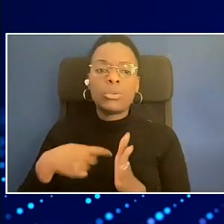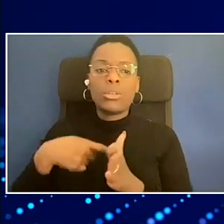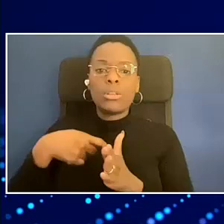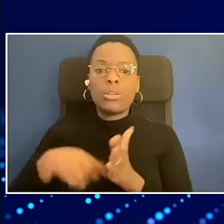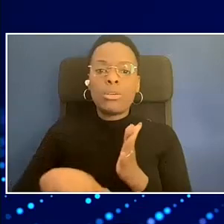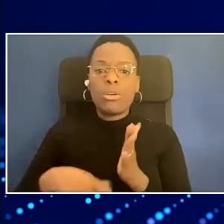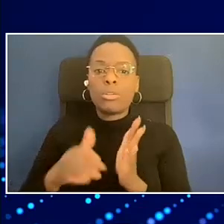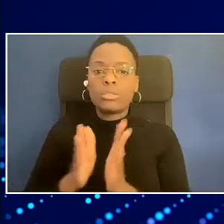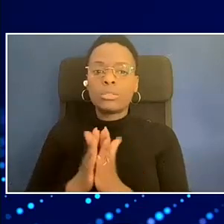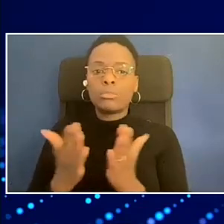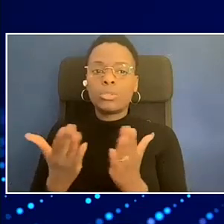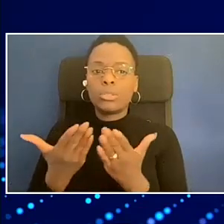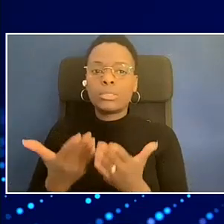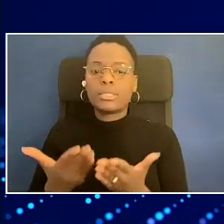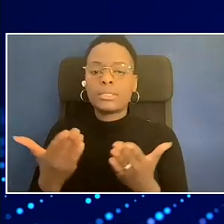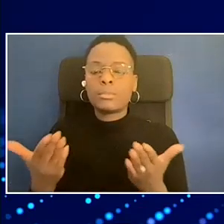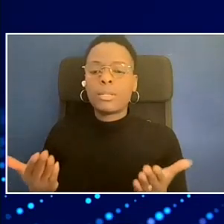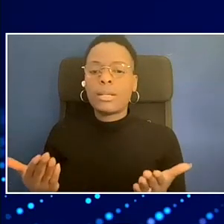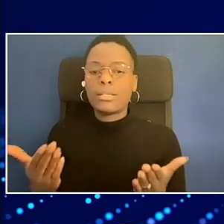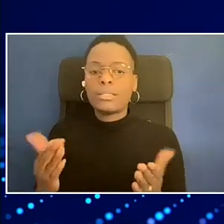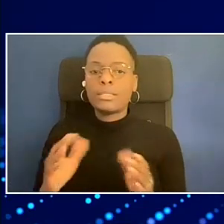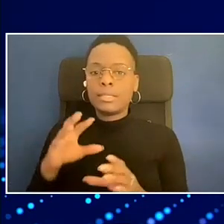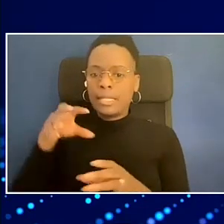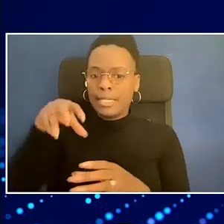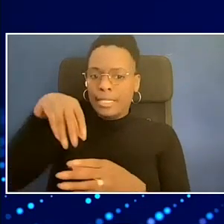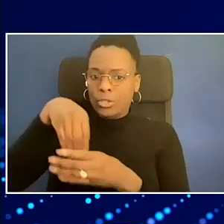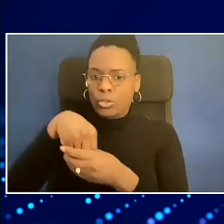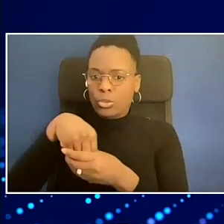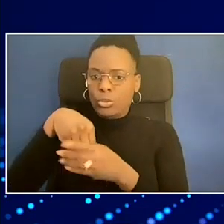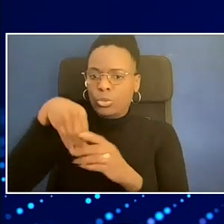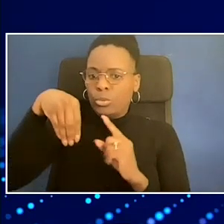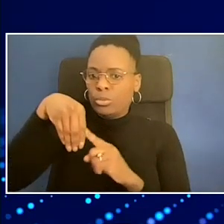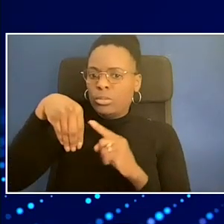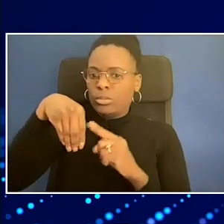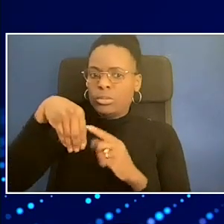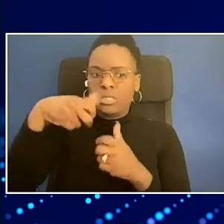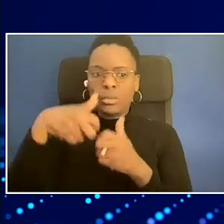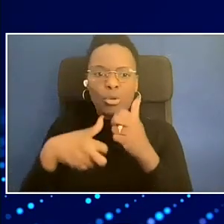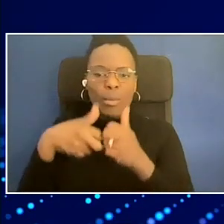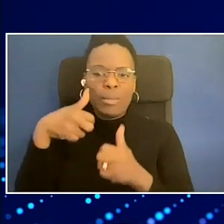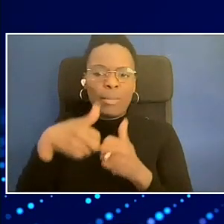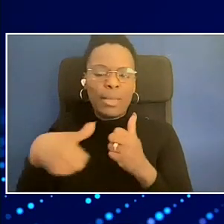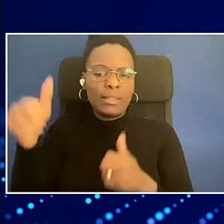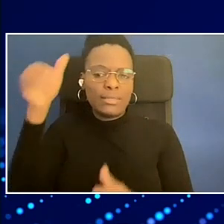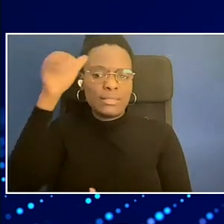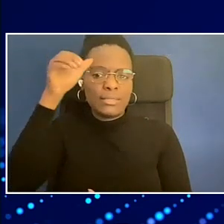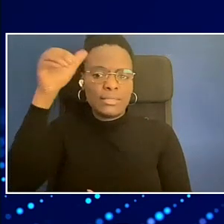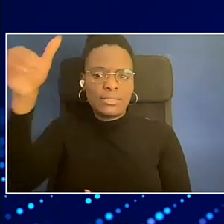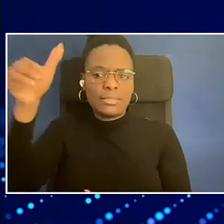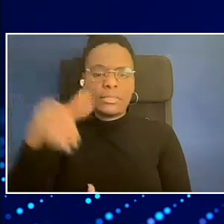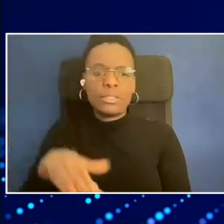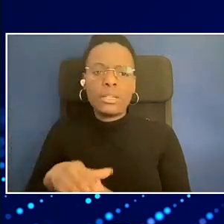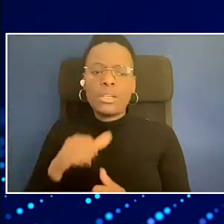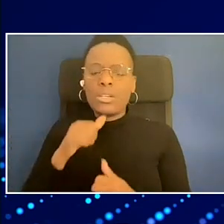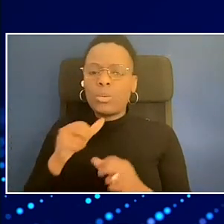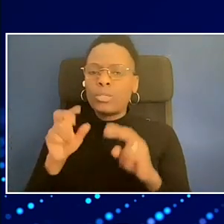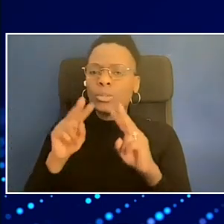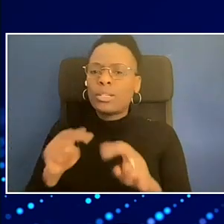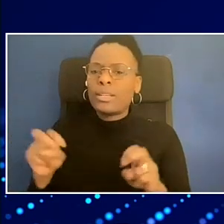I think include is a problematic construct here, candidly. You don't want to get into an analysis of components of tuition here.